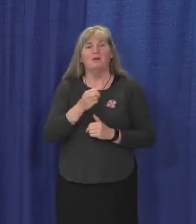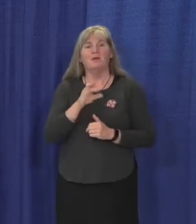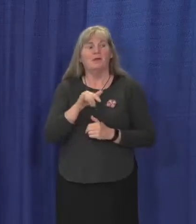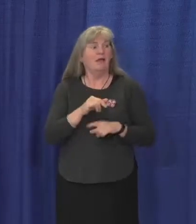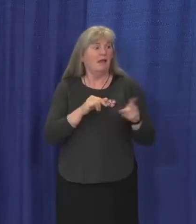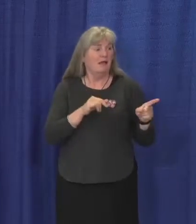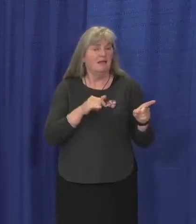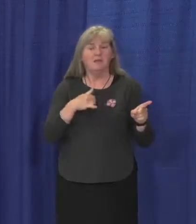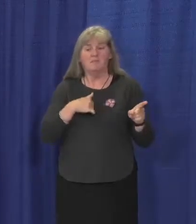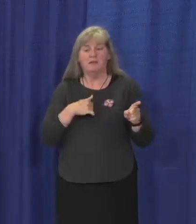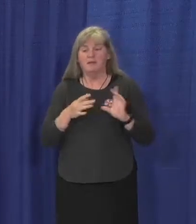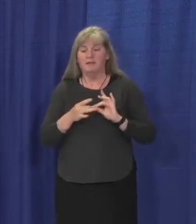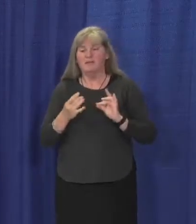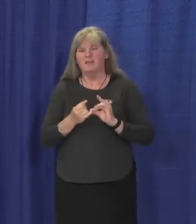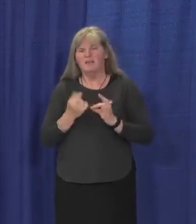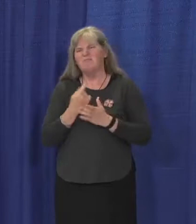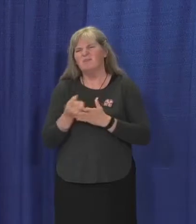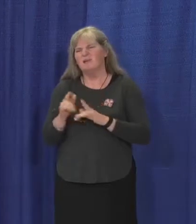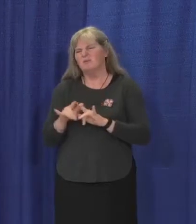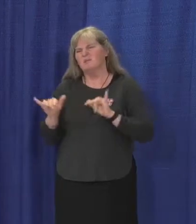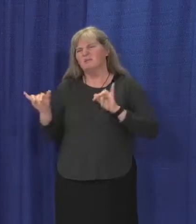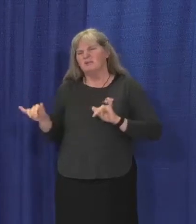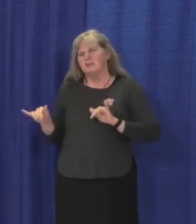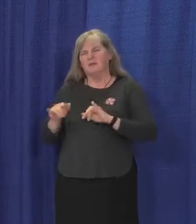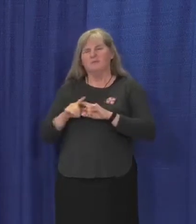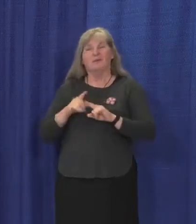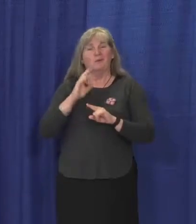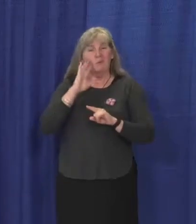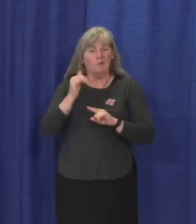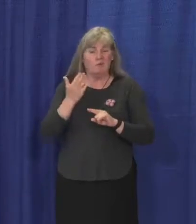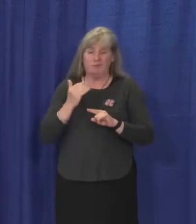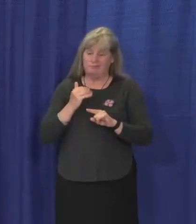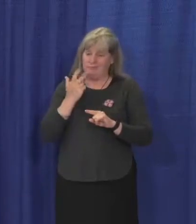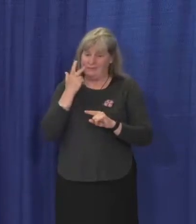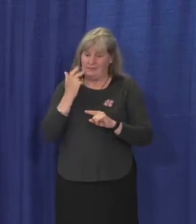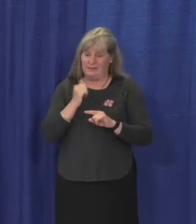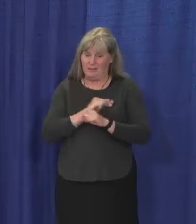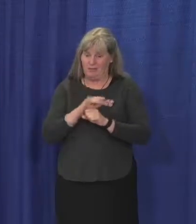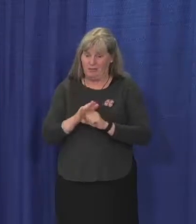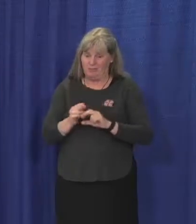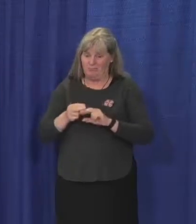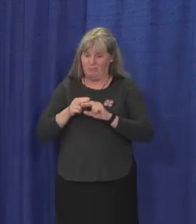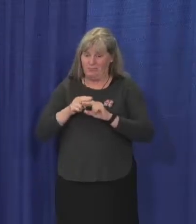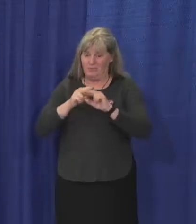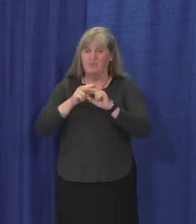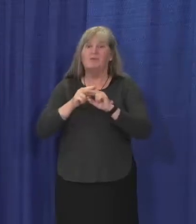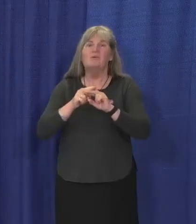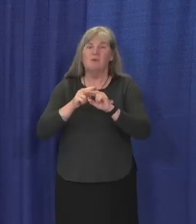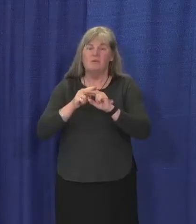Much of what Doctor Hanley and I have to say, we said last week but as we continue to see the